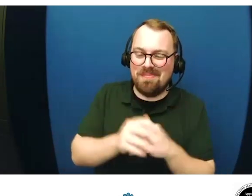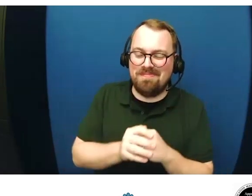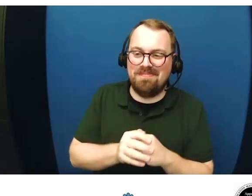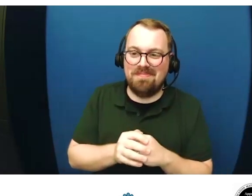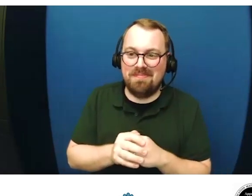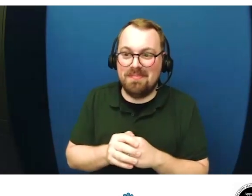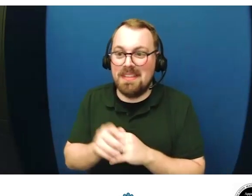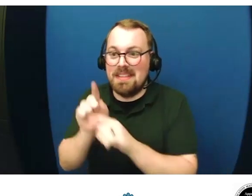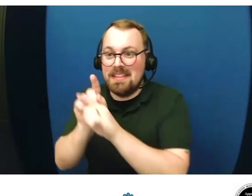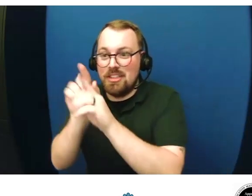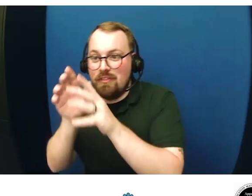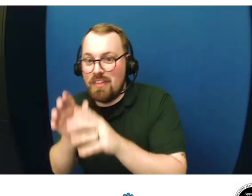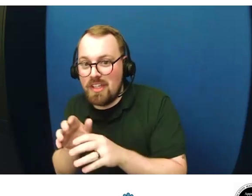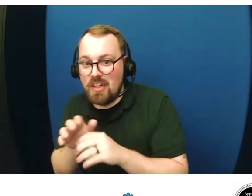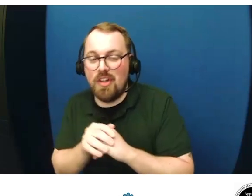Intervener.